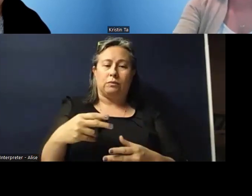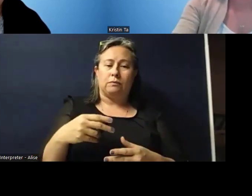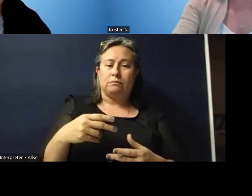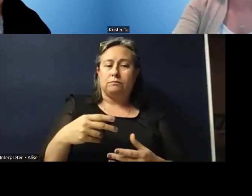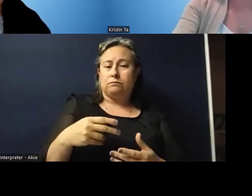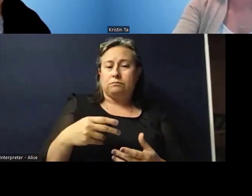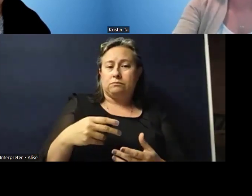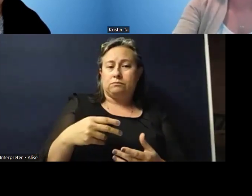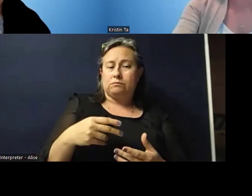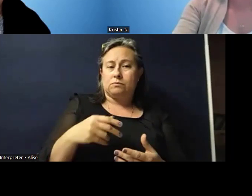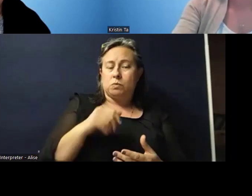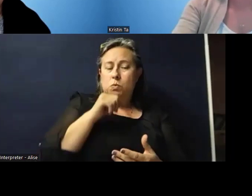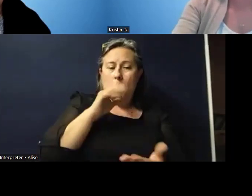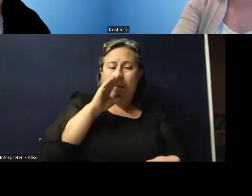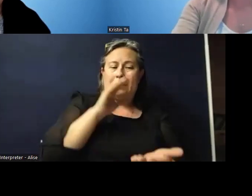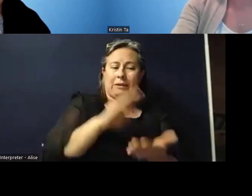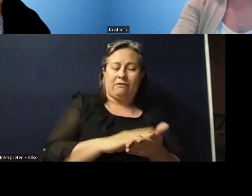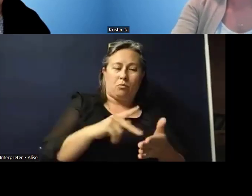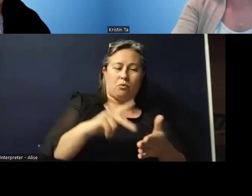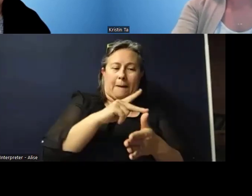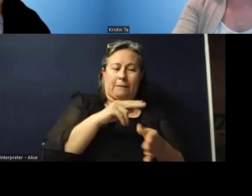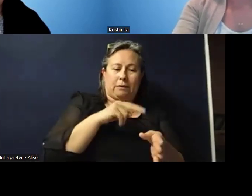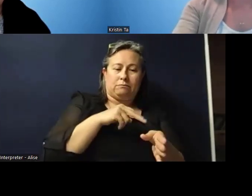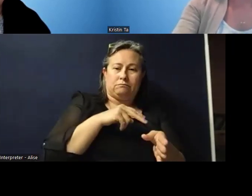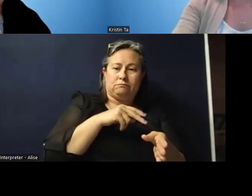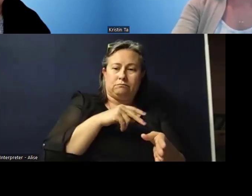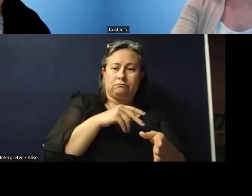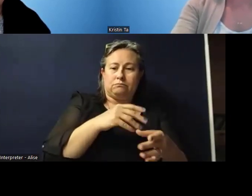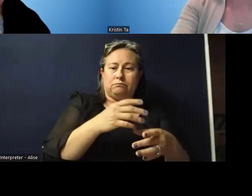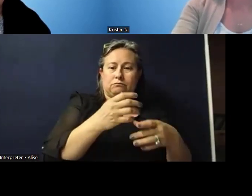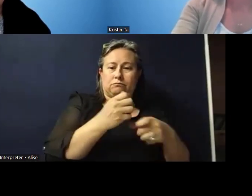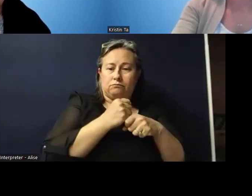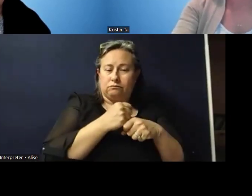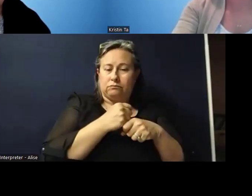that a primary recipient should be thinking about entering in